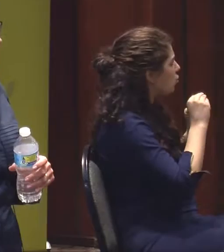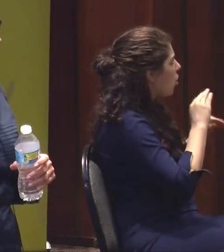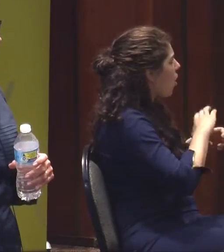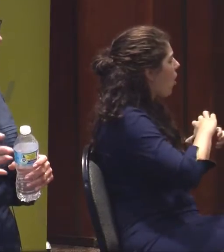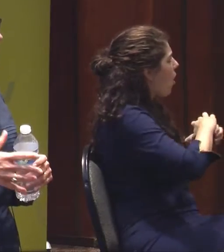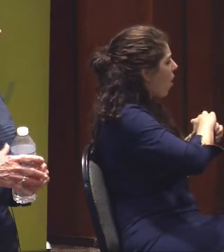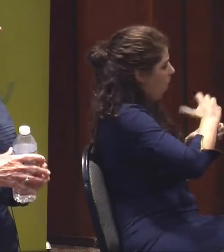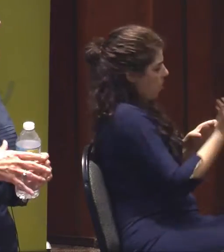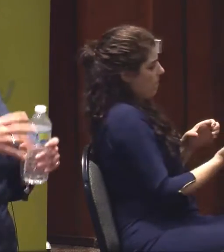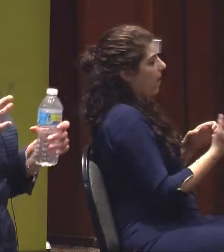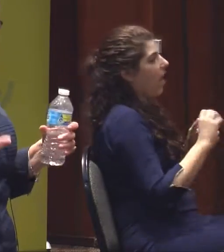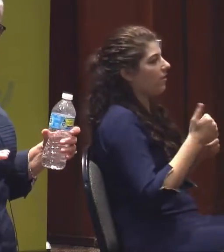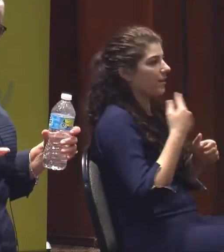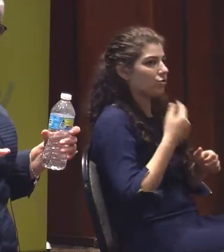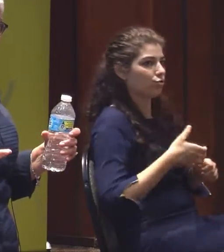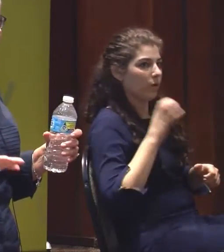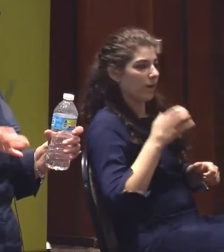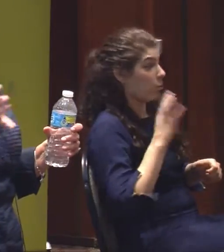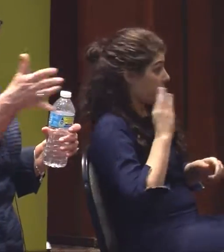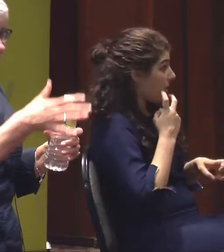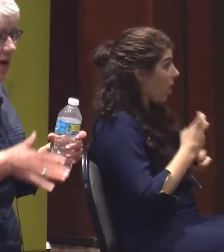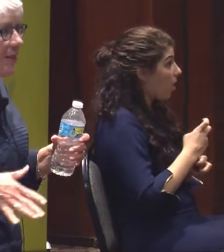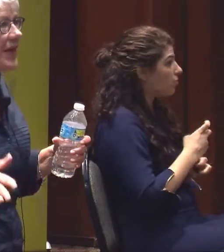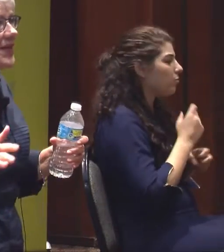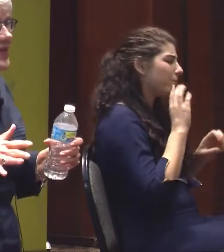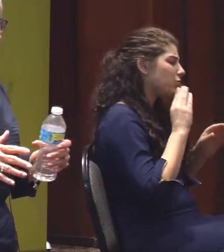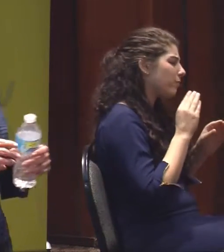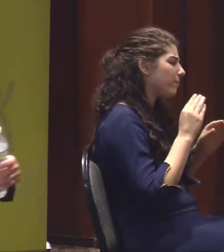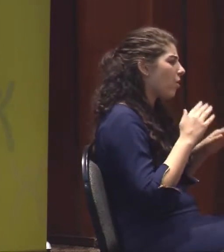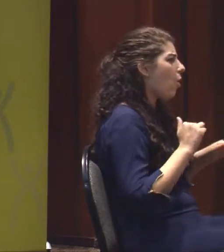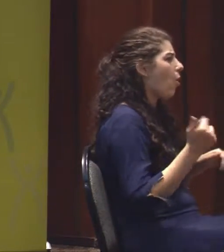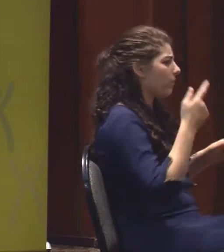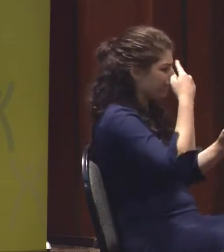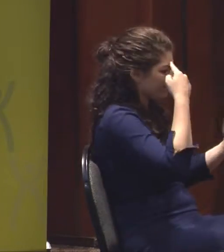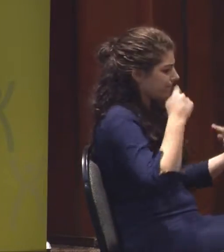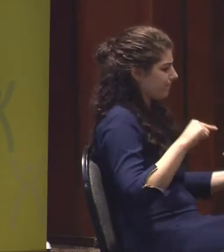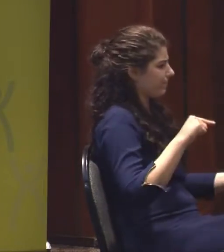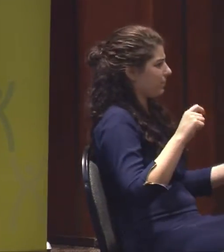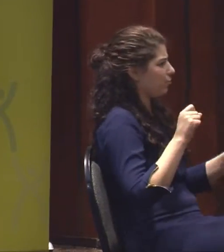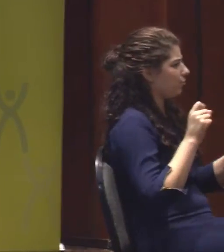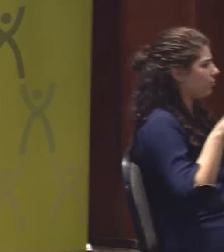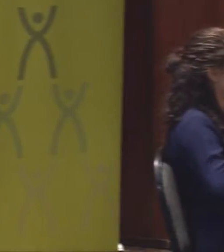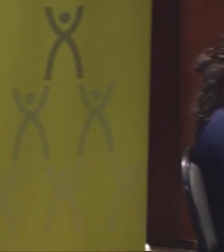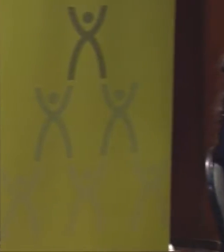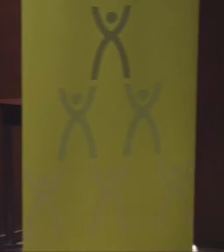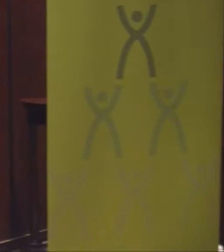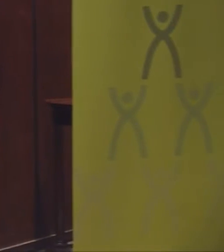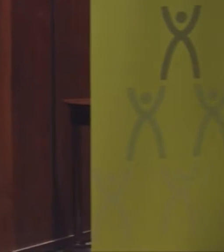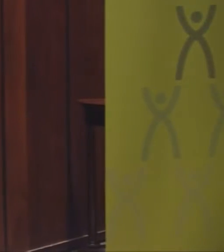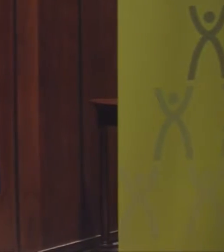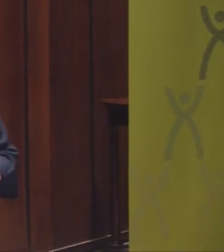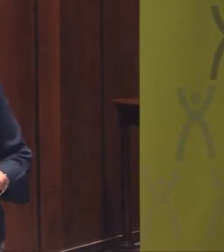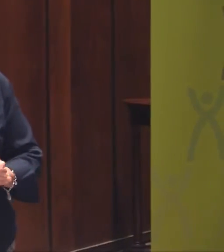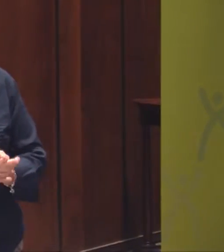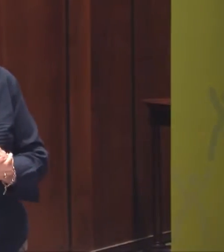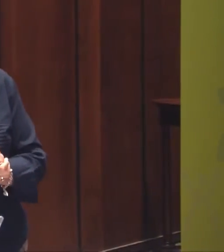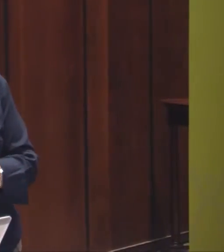is going to teach "drink," it's going to be harder, so if you can all be on the same page and really think about what's the concept or what's the word we want to teach.